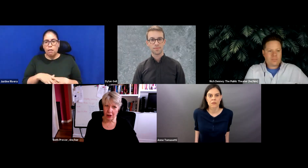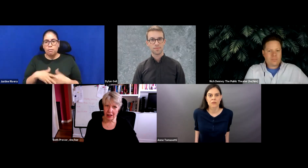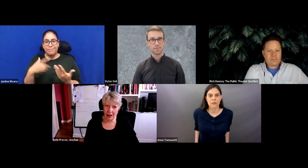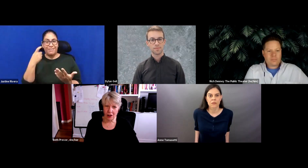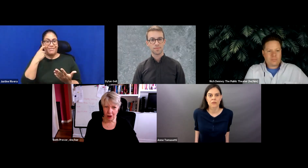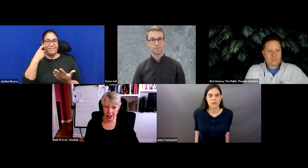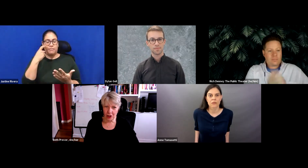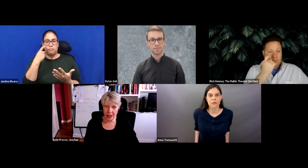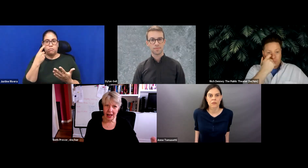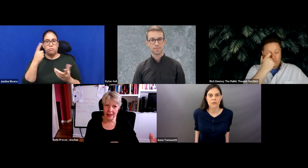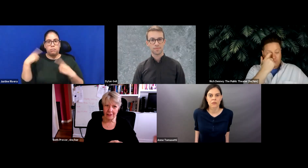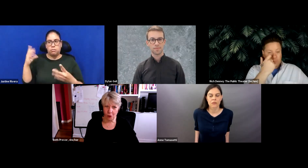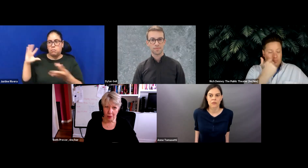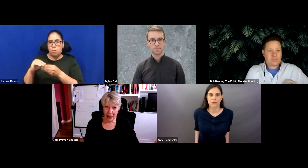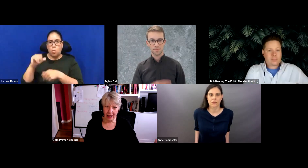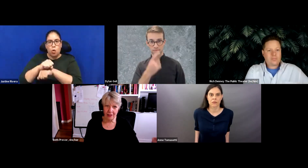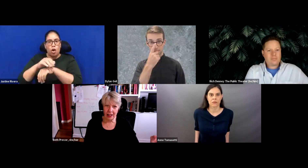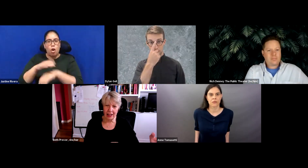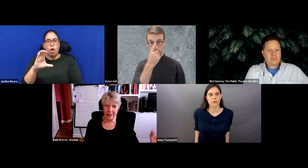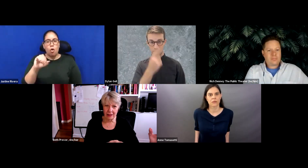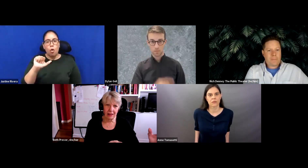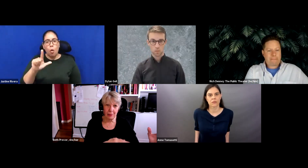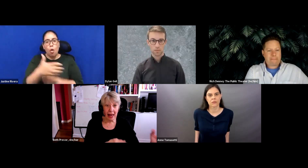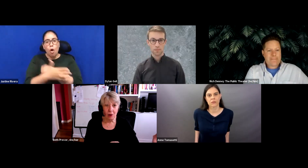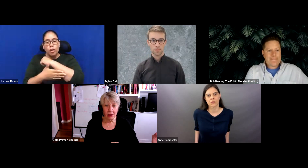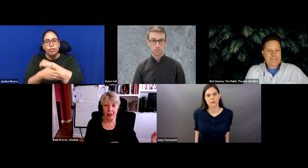working on Coal Country and the format of it and the the power